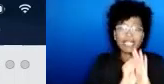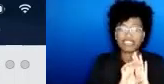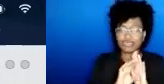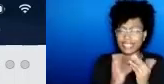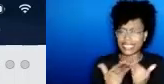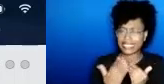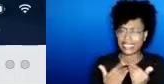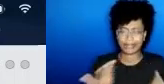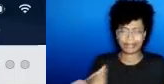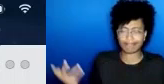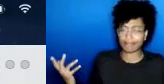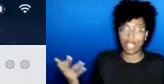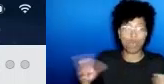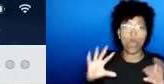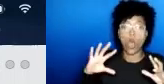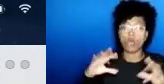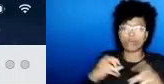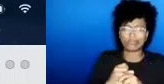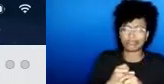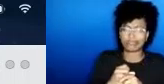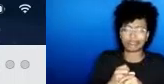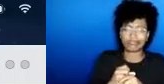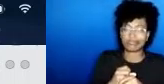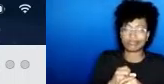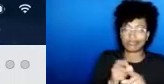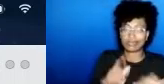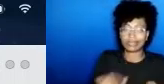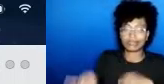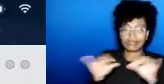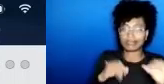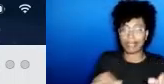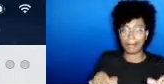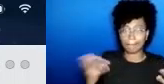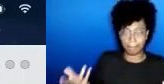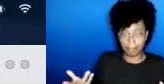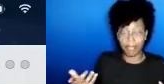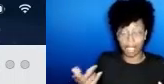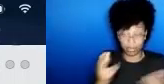07:17:53 Also useful, should you decide at some point that you don't want this image